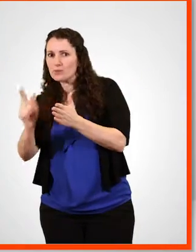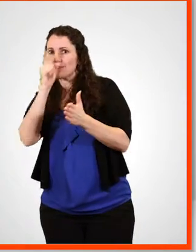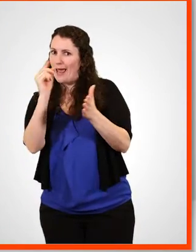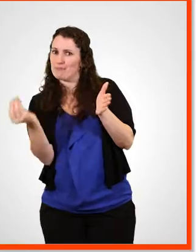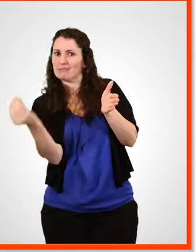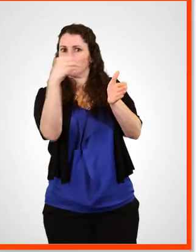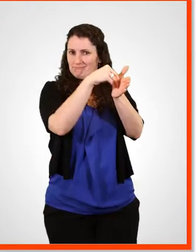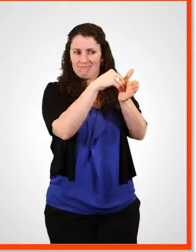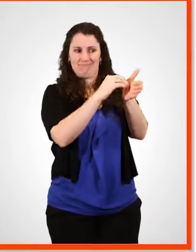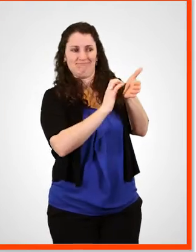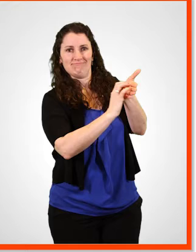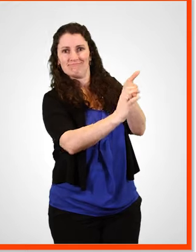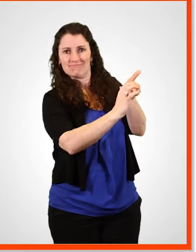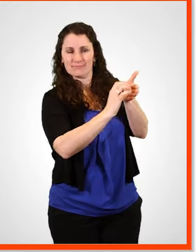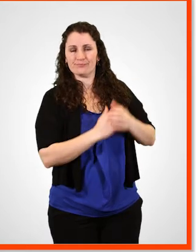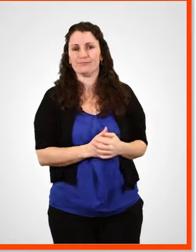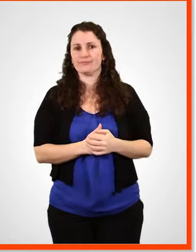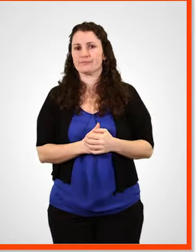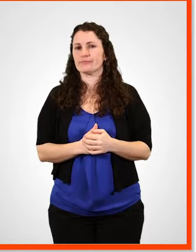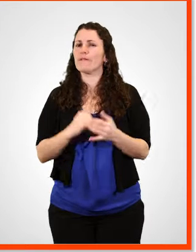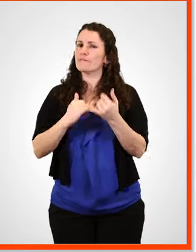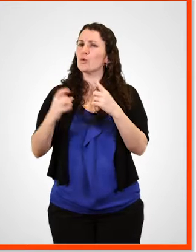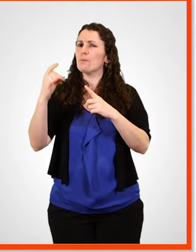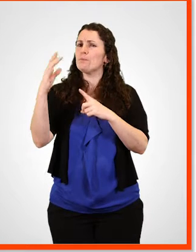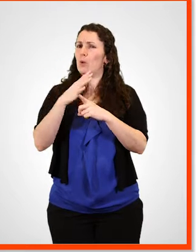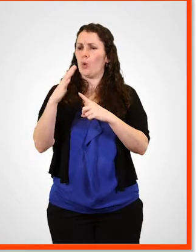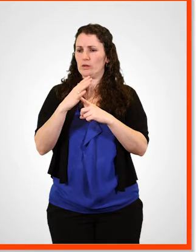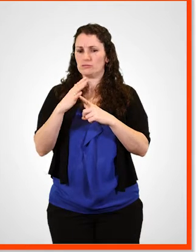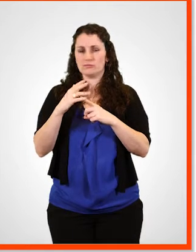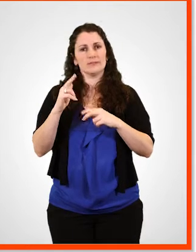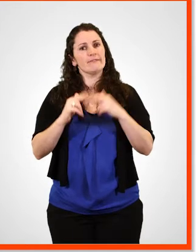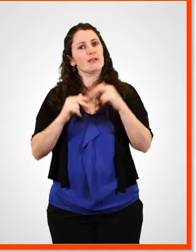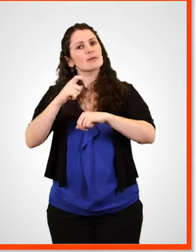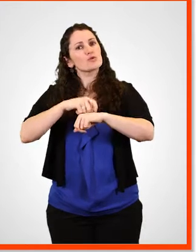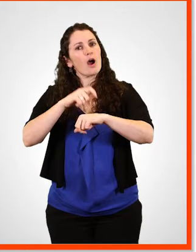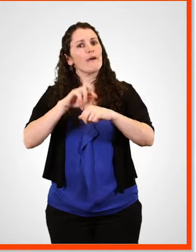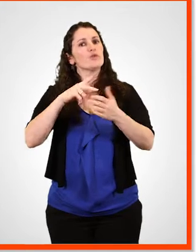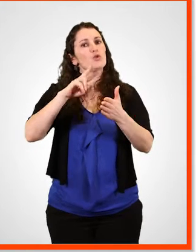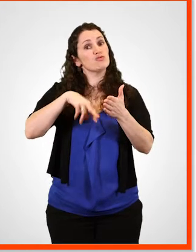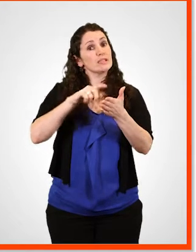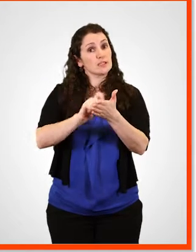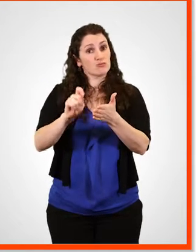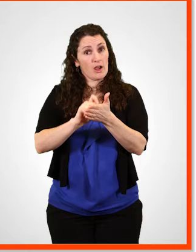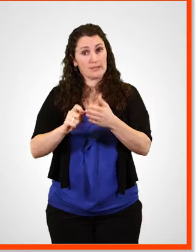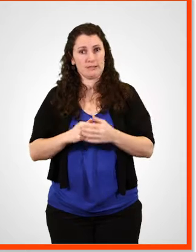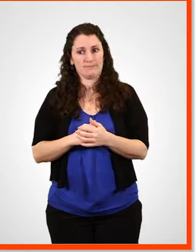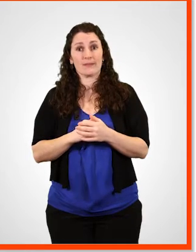It's a critical stage in the development of reading and writing and particularly this knowledge of the alphabet,